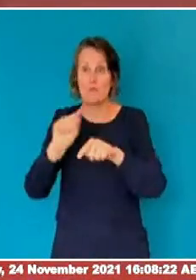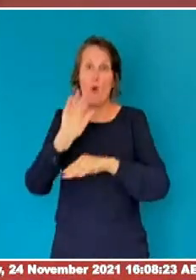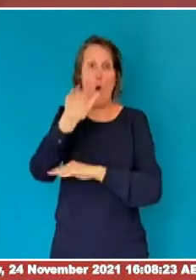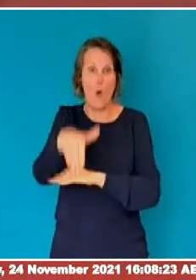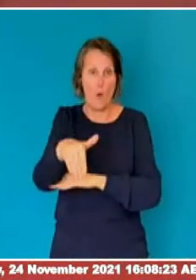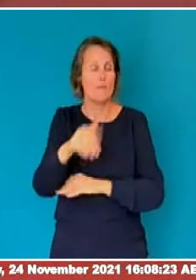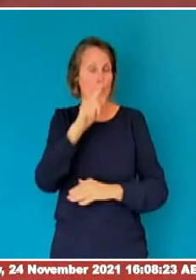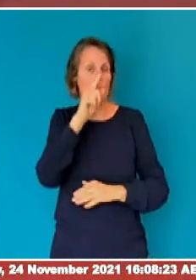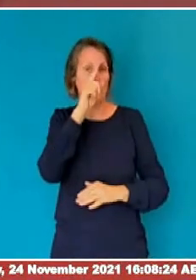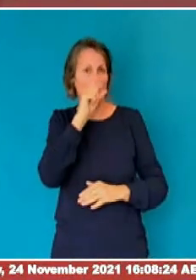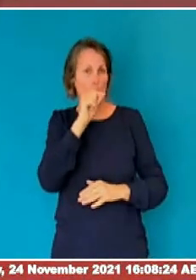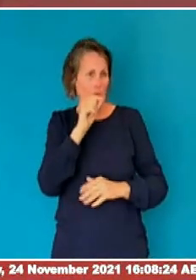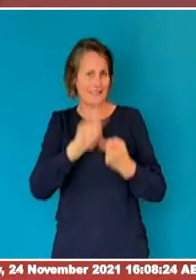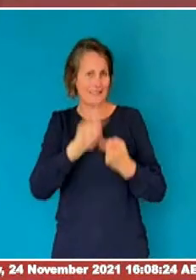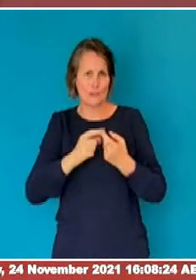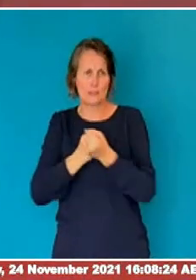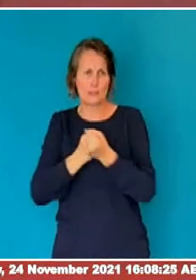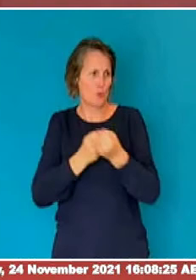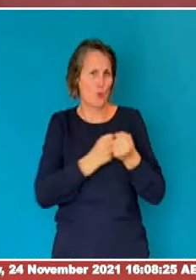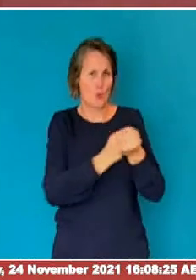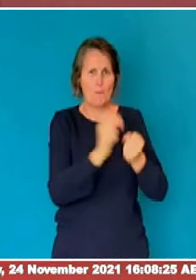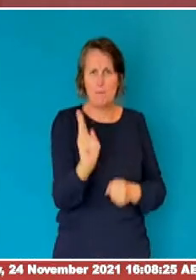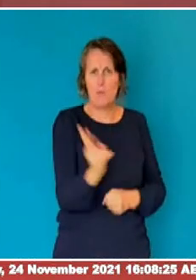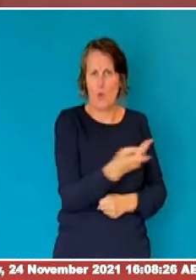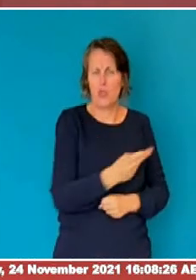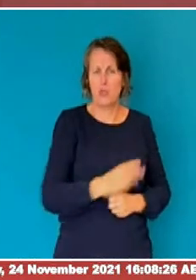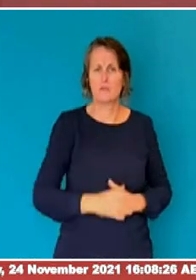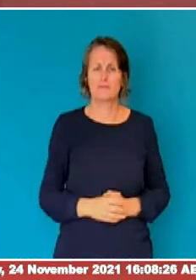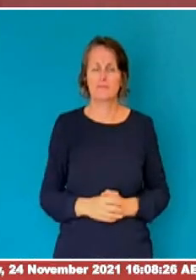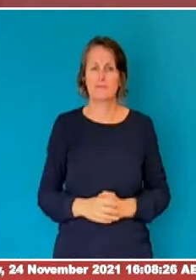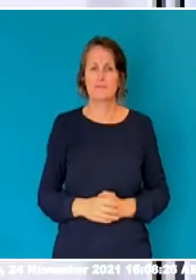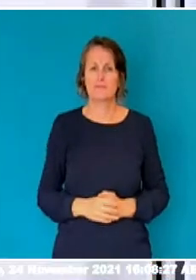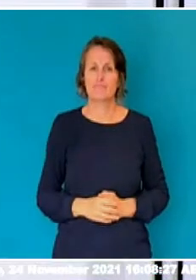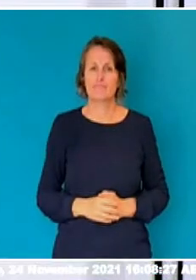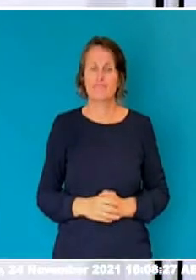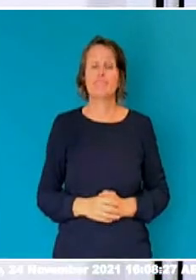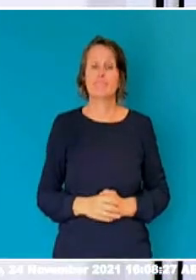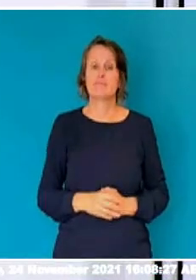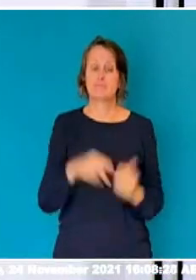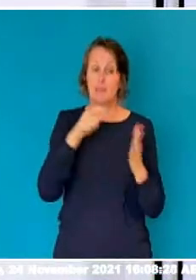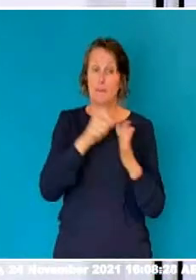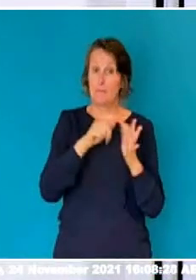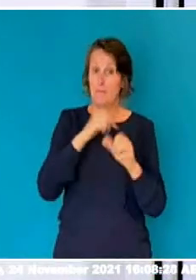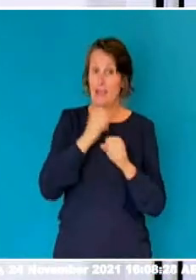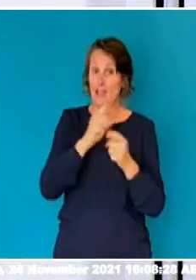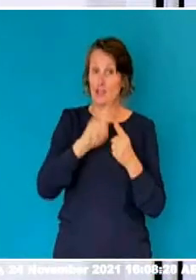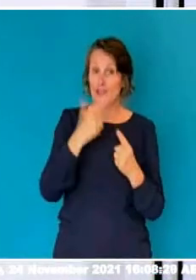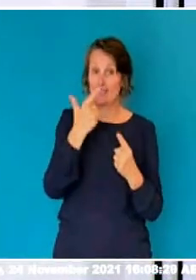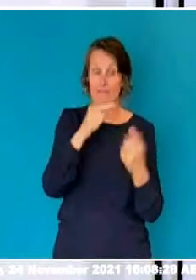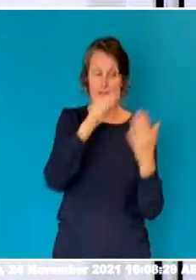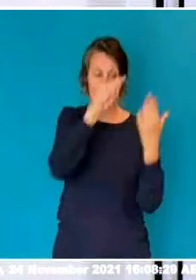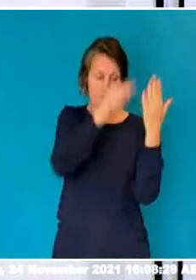Still on that page, there is a heading right at the bottom of the page "Injuries sustained whilst at work".